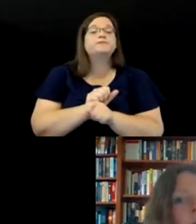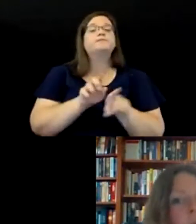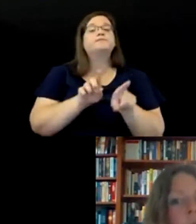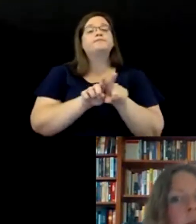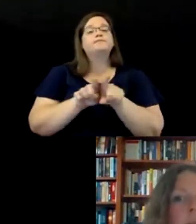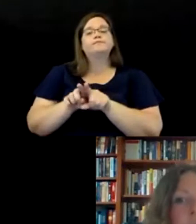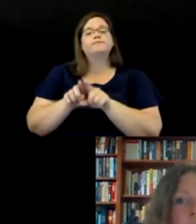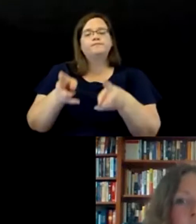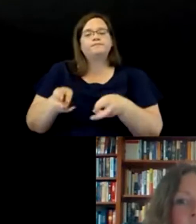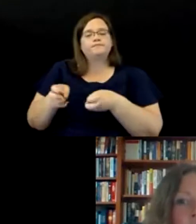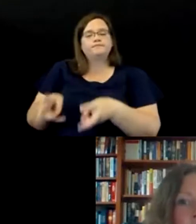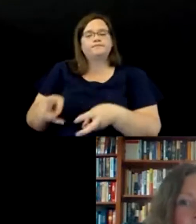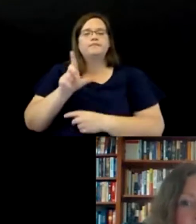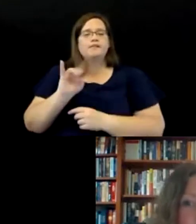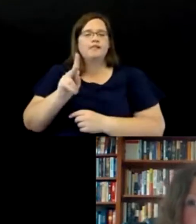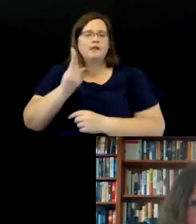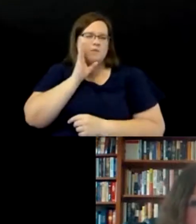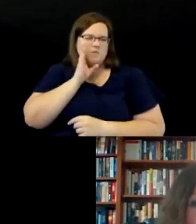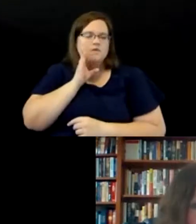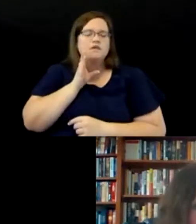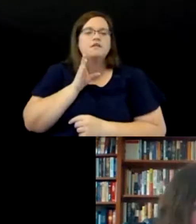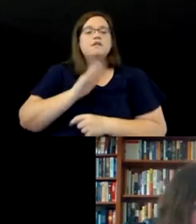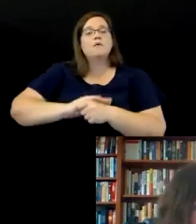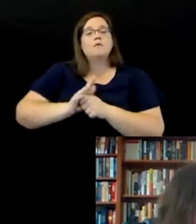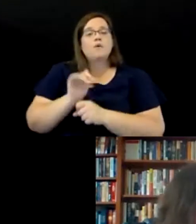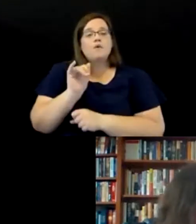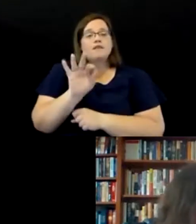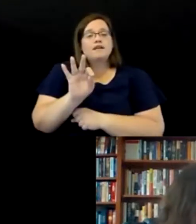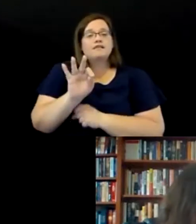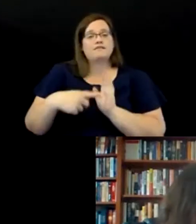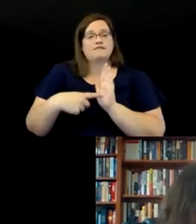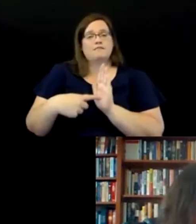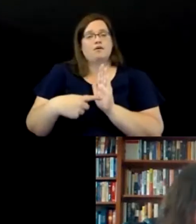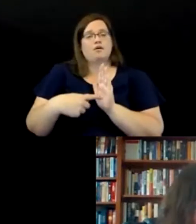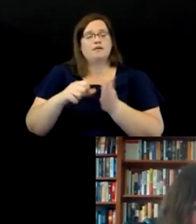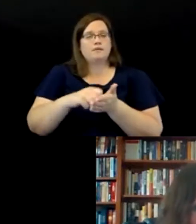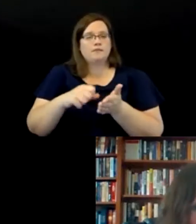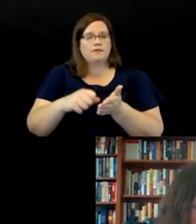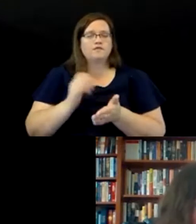link to the COVID-19 modeling page from our Department of Financial Regulation